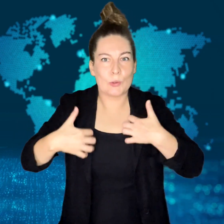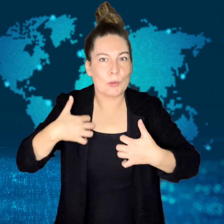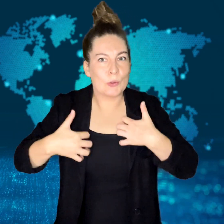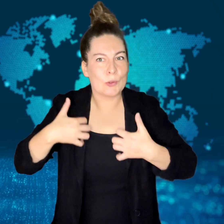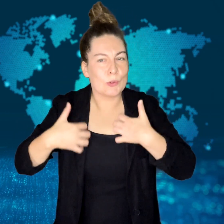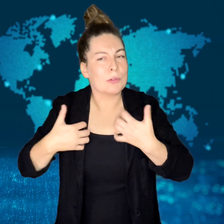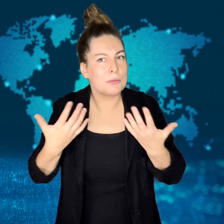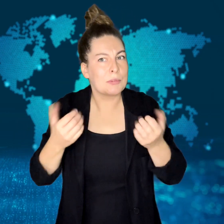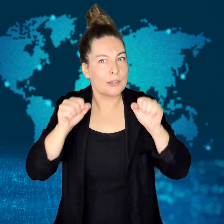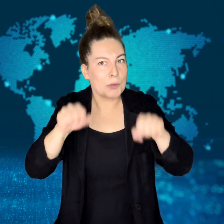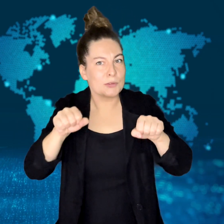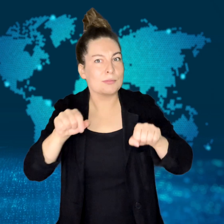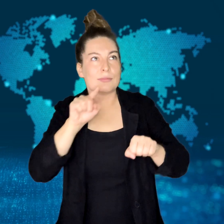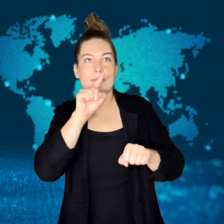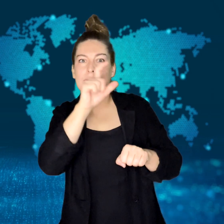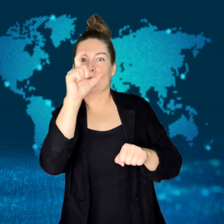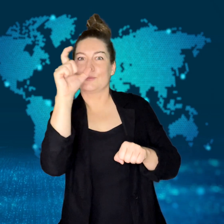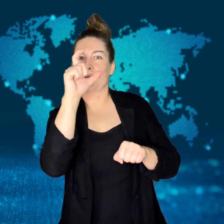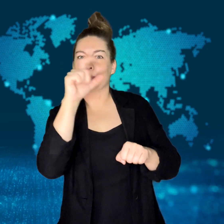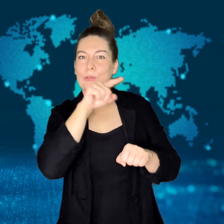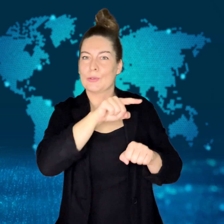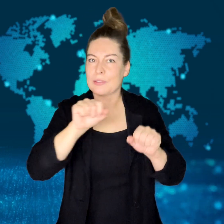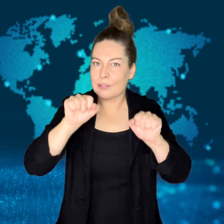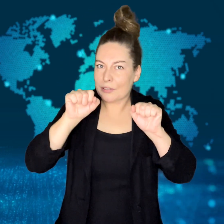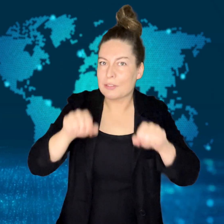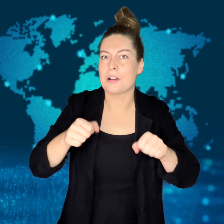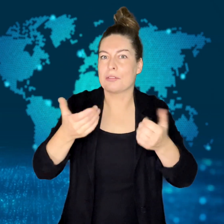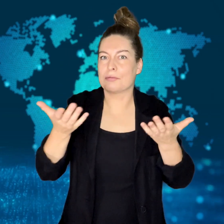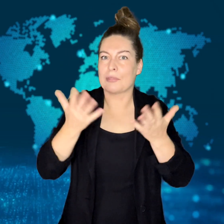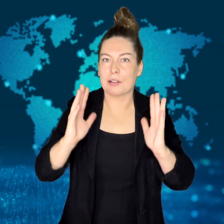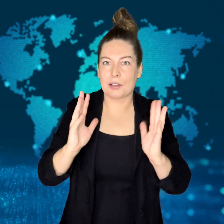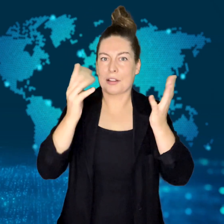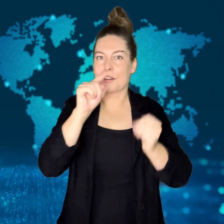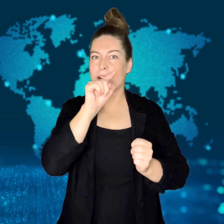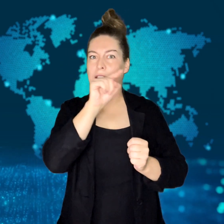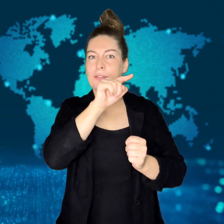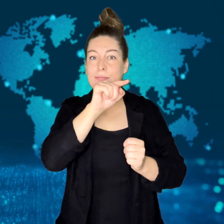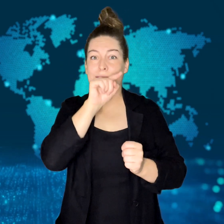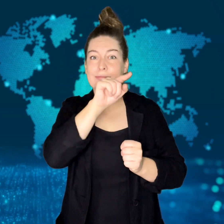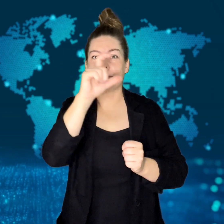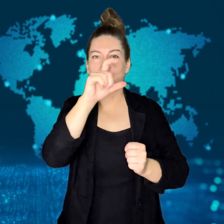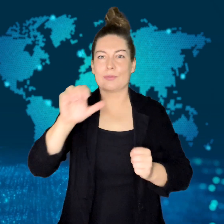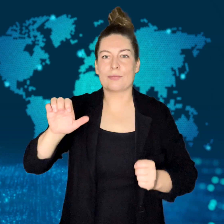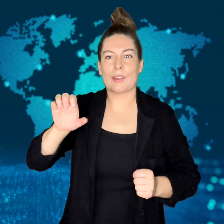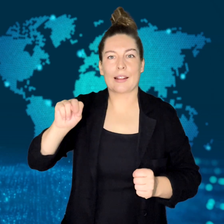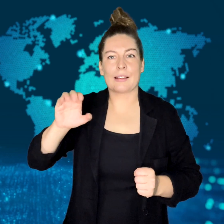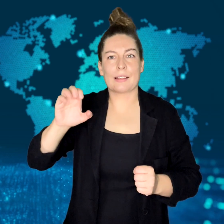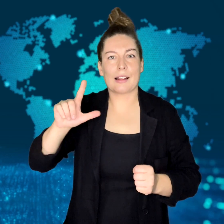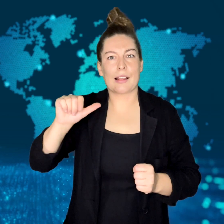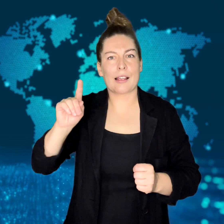blocks of life. This leads the scientist to saying the moon